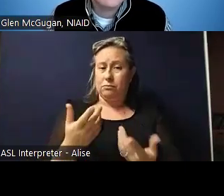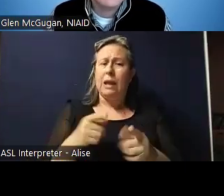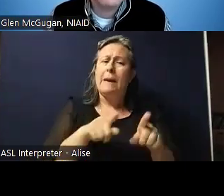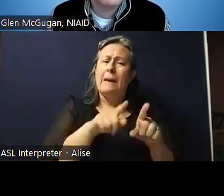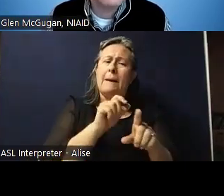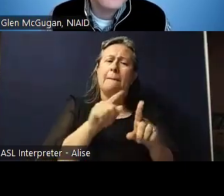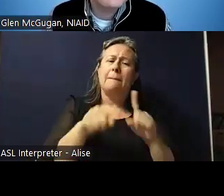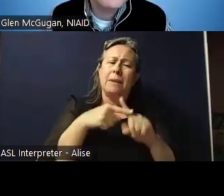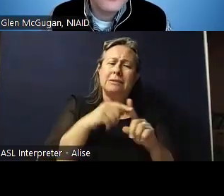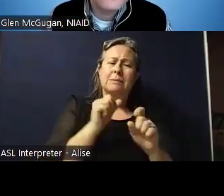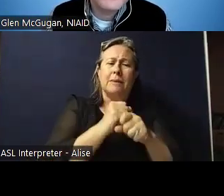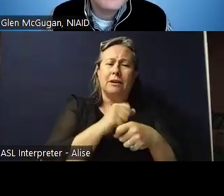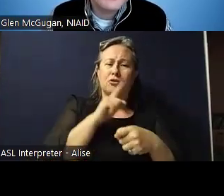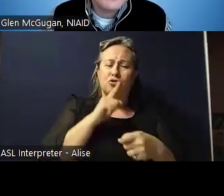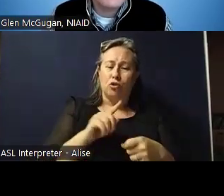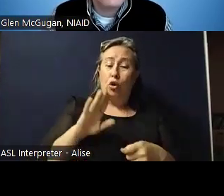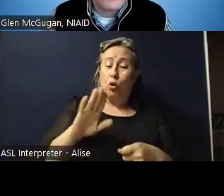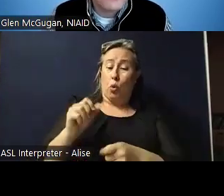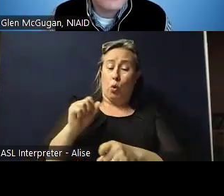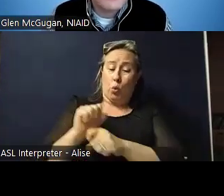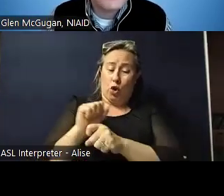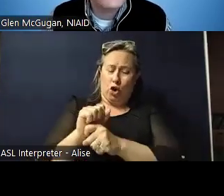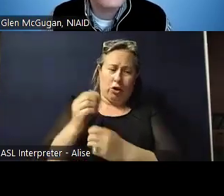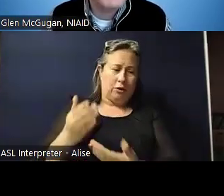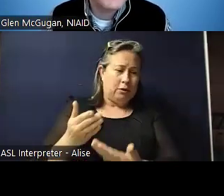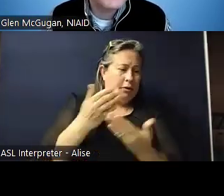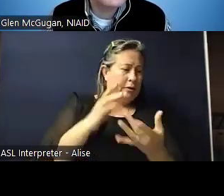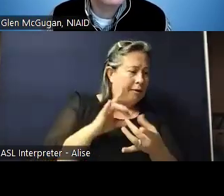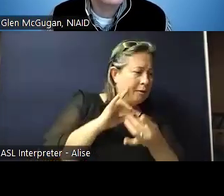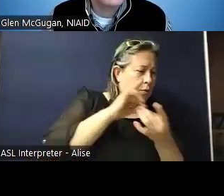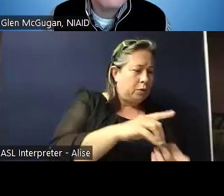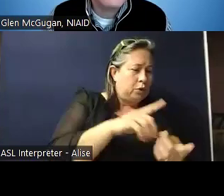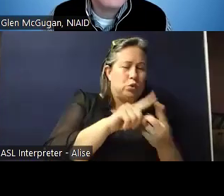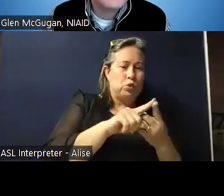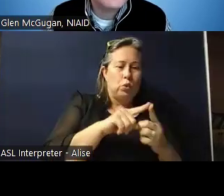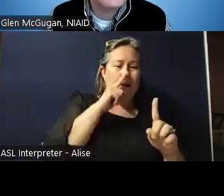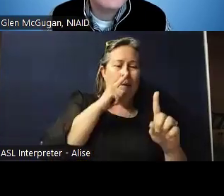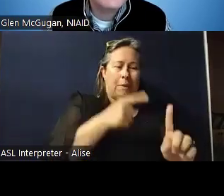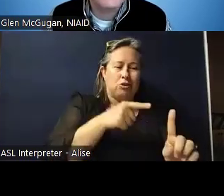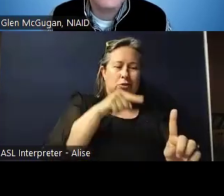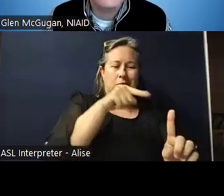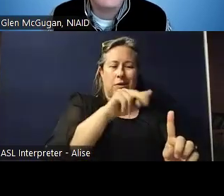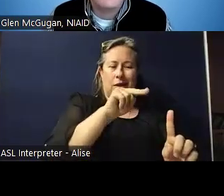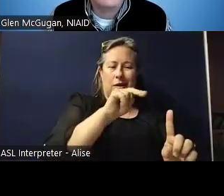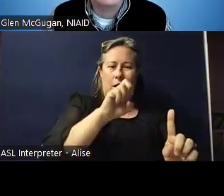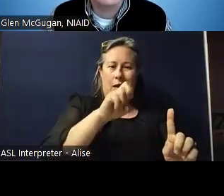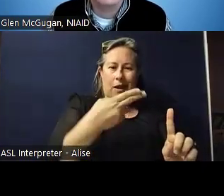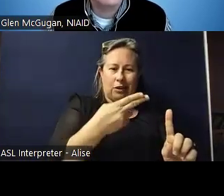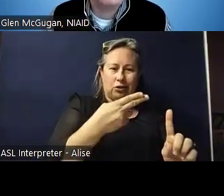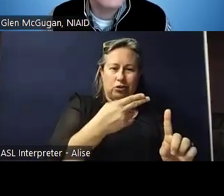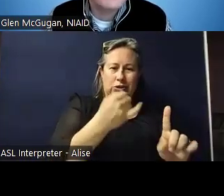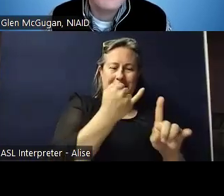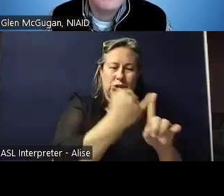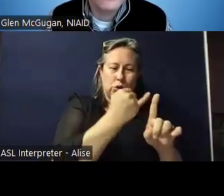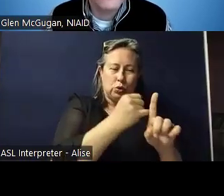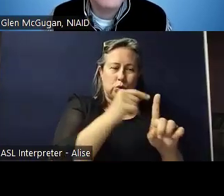how the work you're proposing is of relevance to the mission of the particular institute that is going to be funding the award.